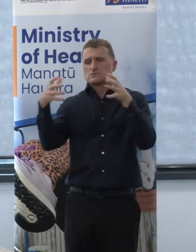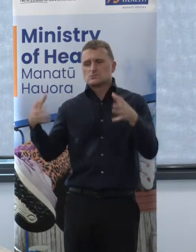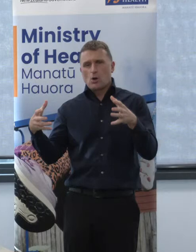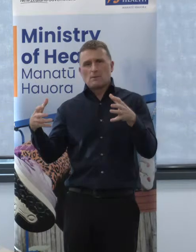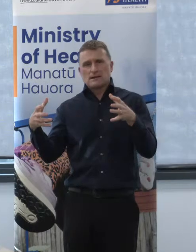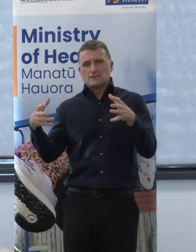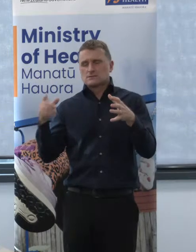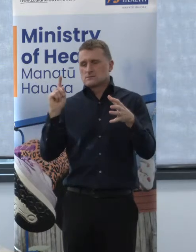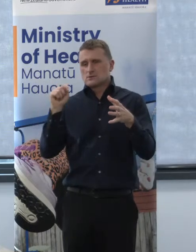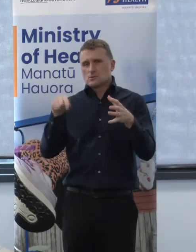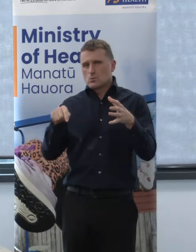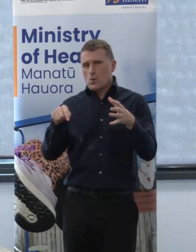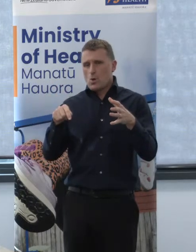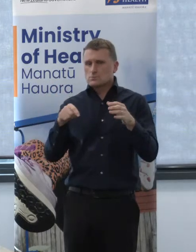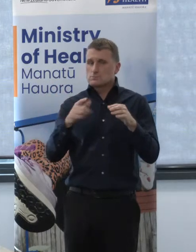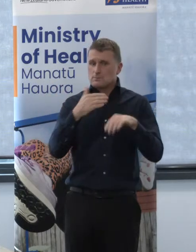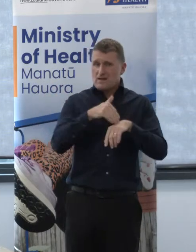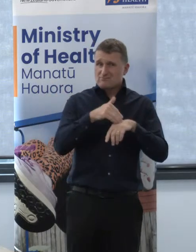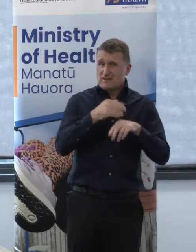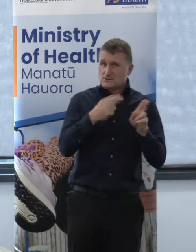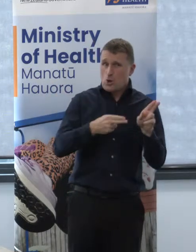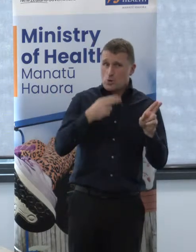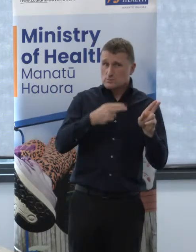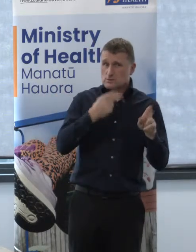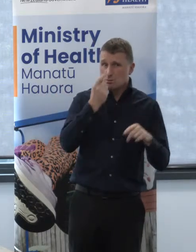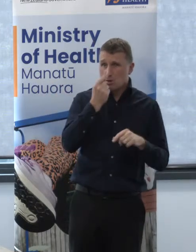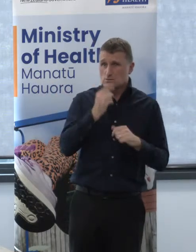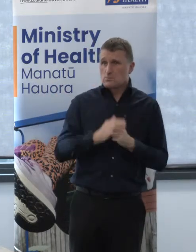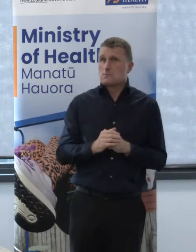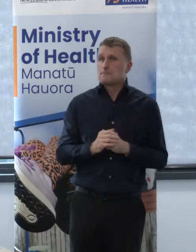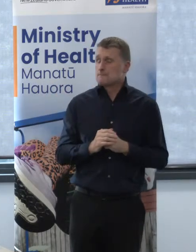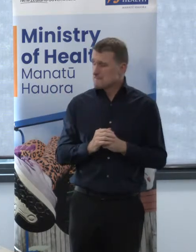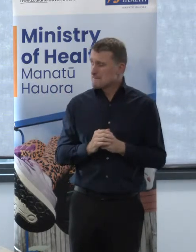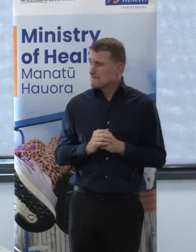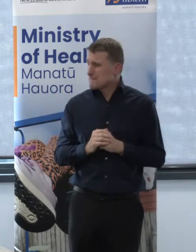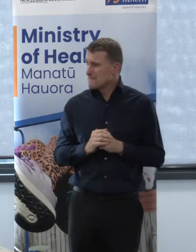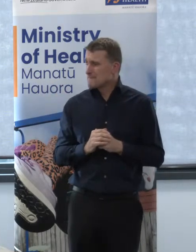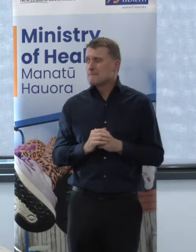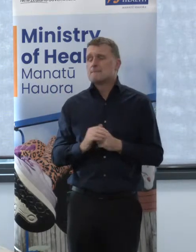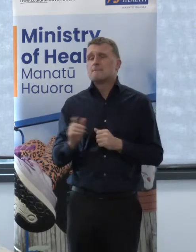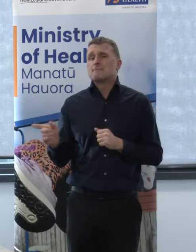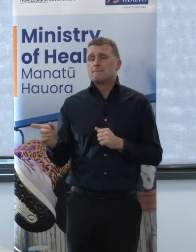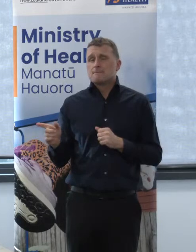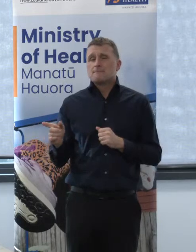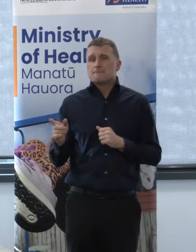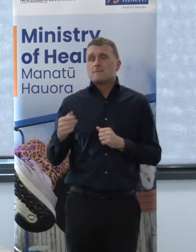what will that mean? That is a really good question.